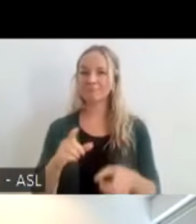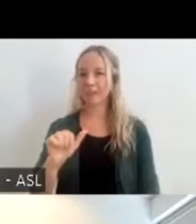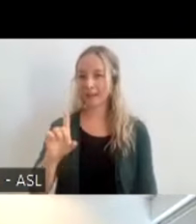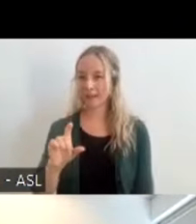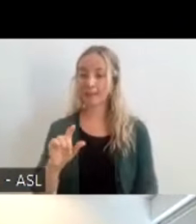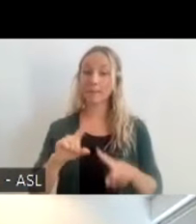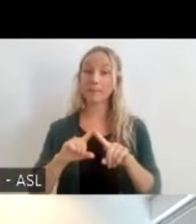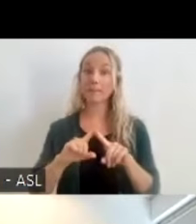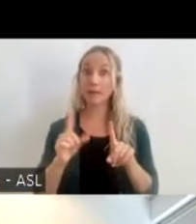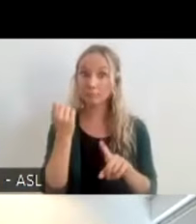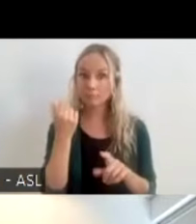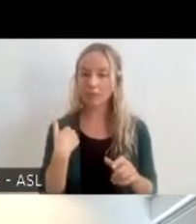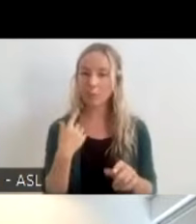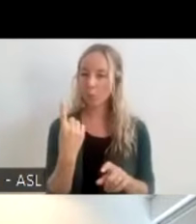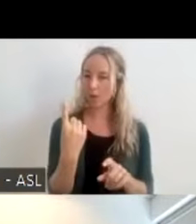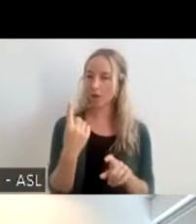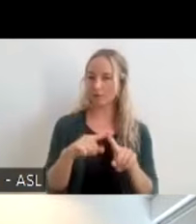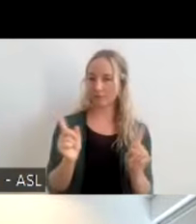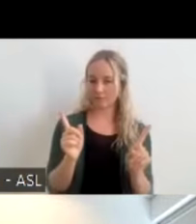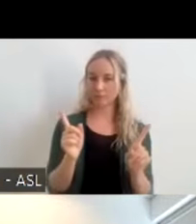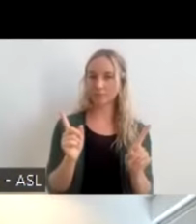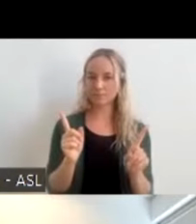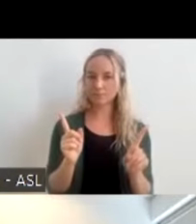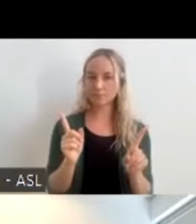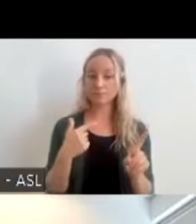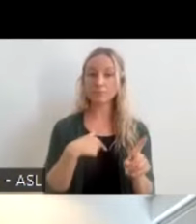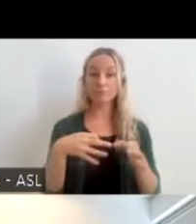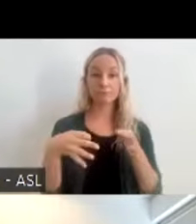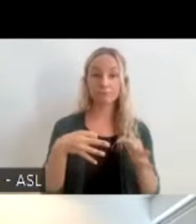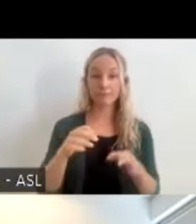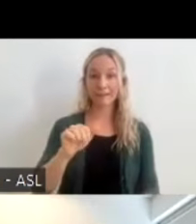requires a substantial limitation of a major life